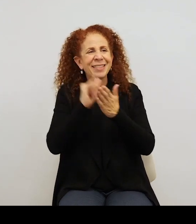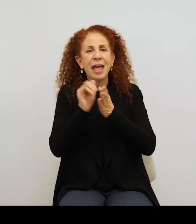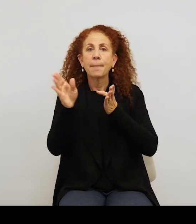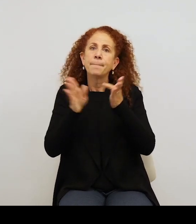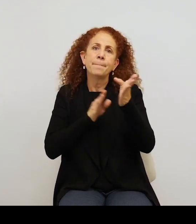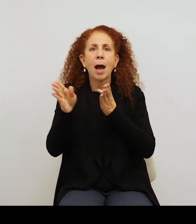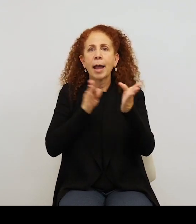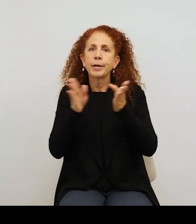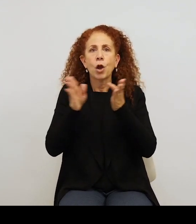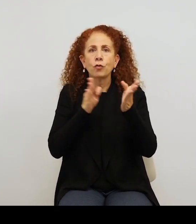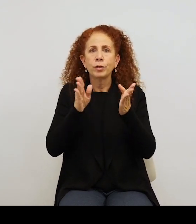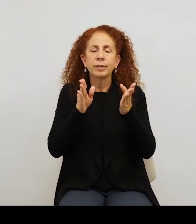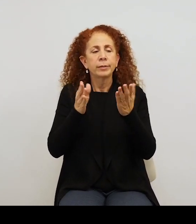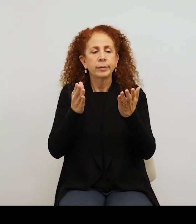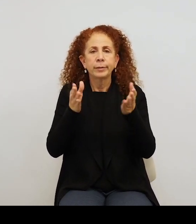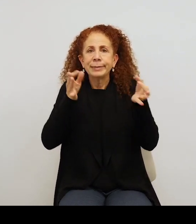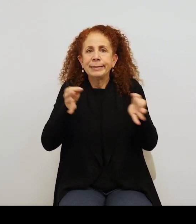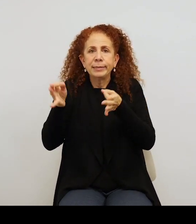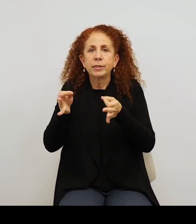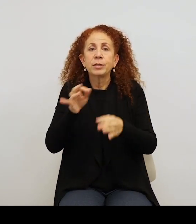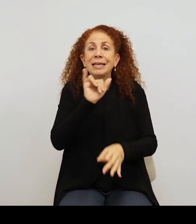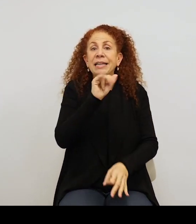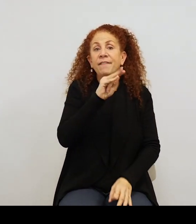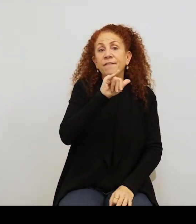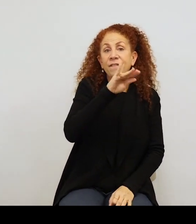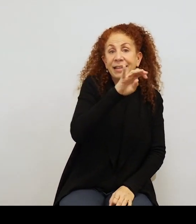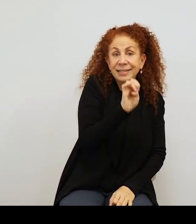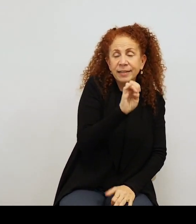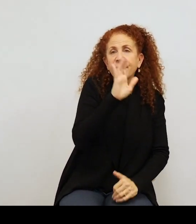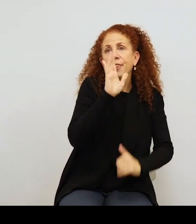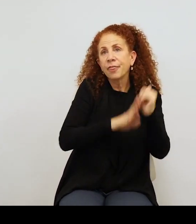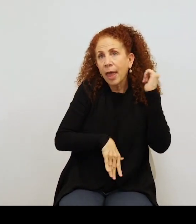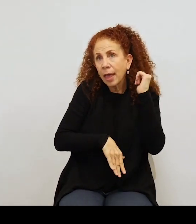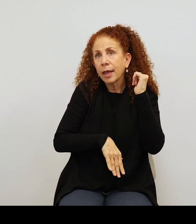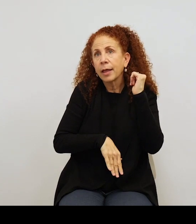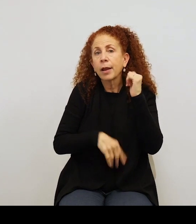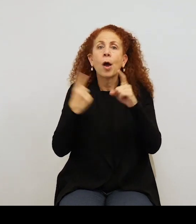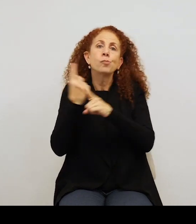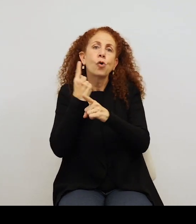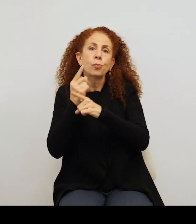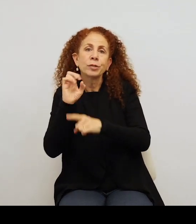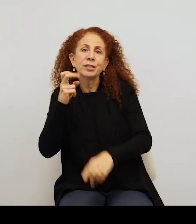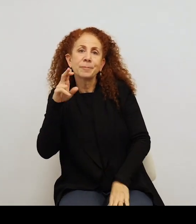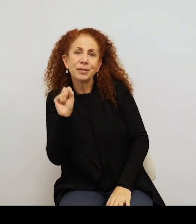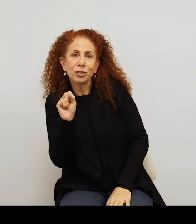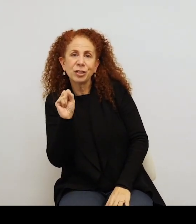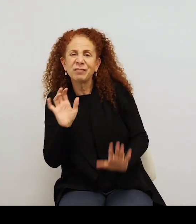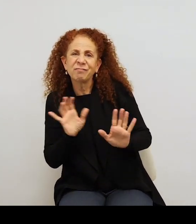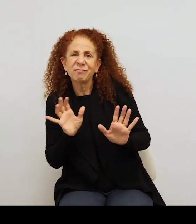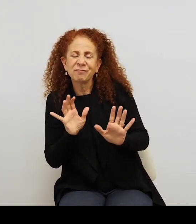between the invasive species versus the appropriate species is often--